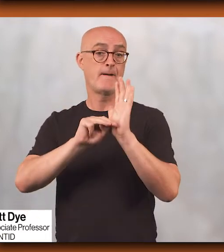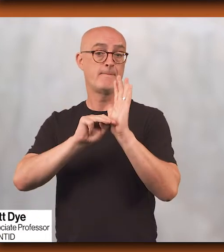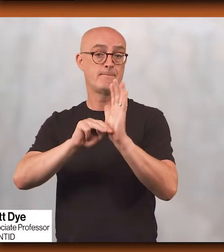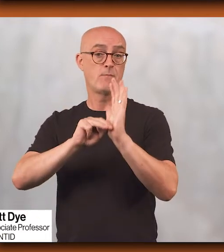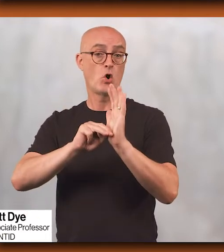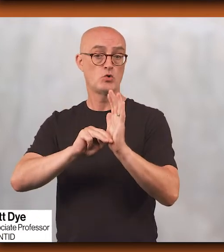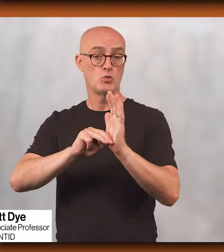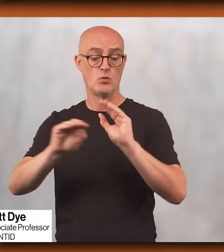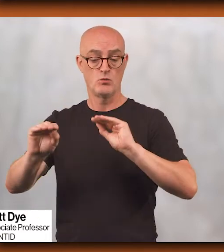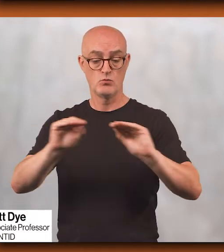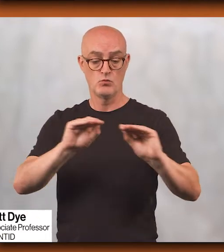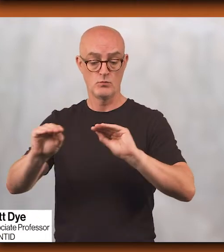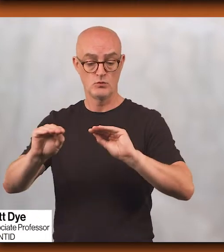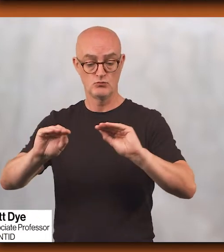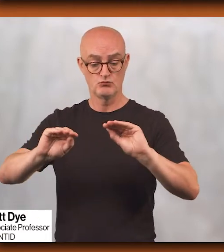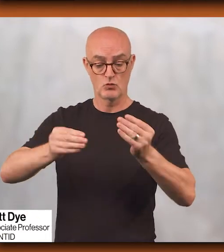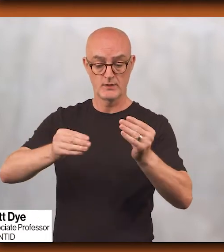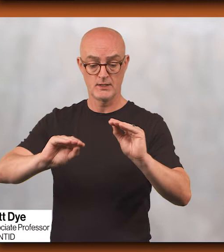not just translations.